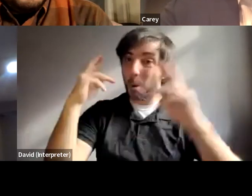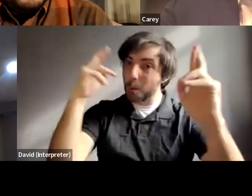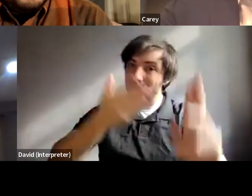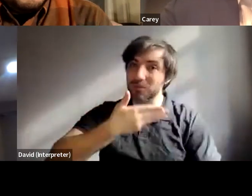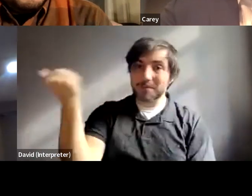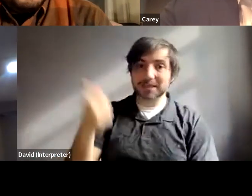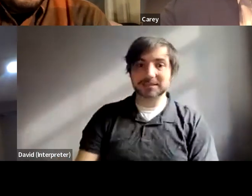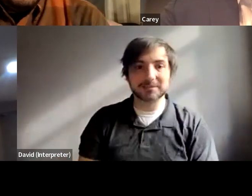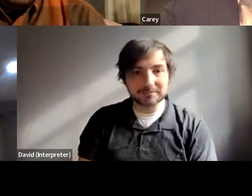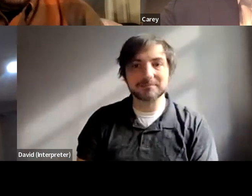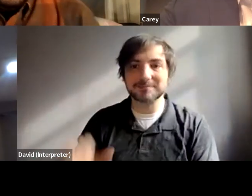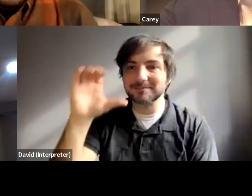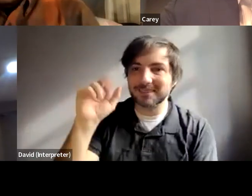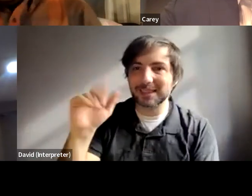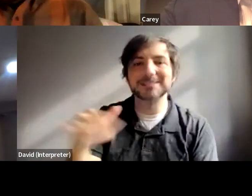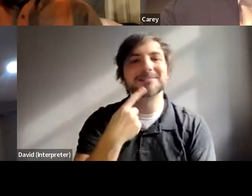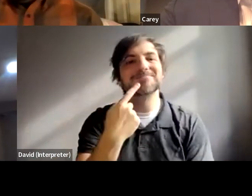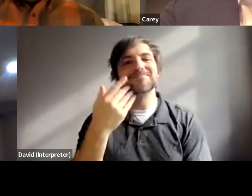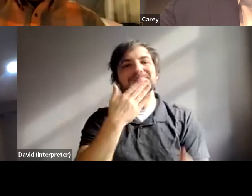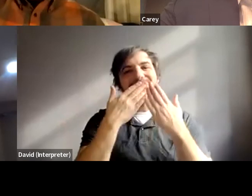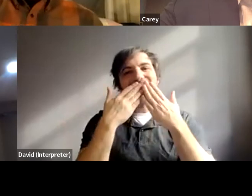. >> Carey: I thank you all for your time, for